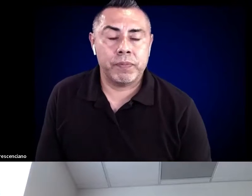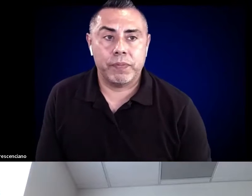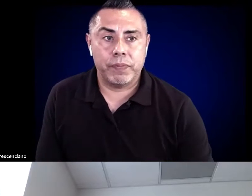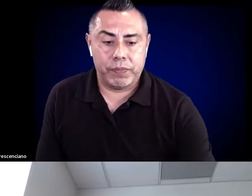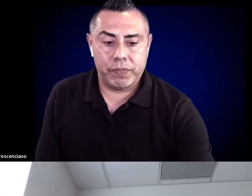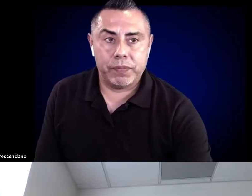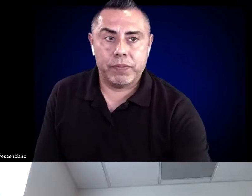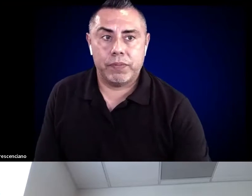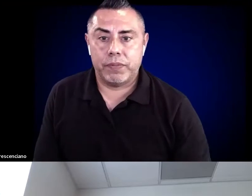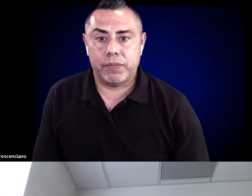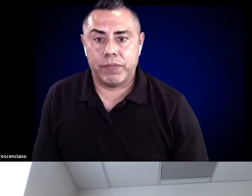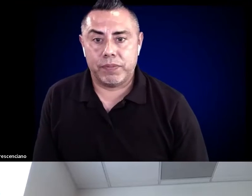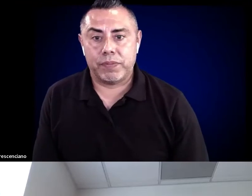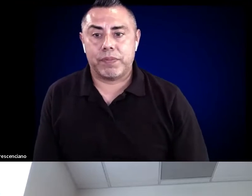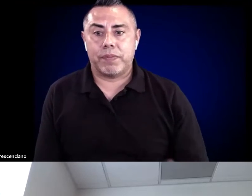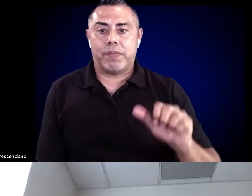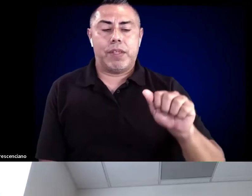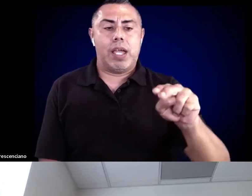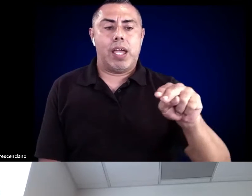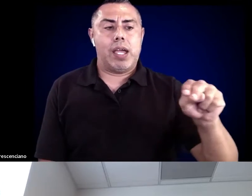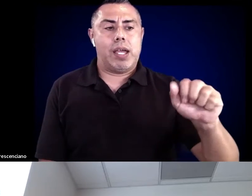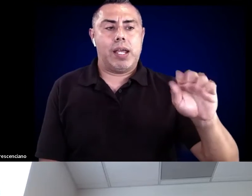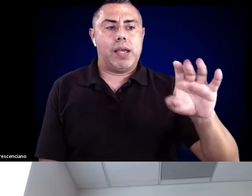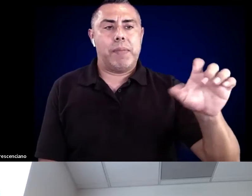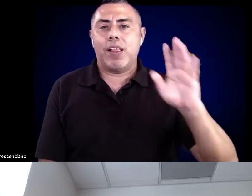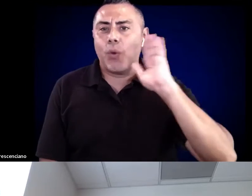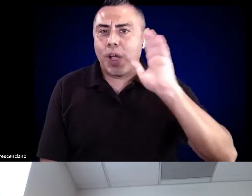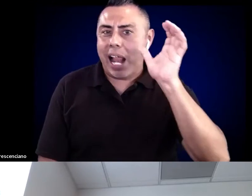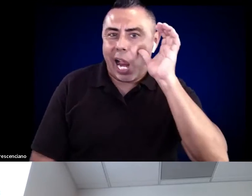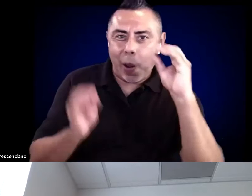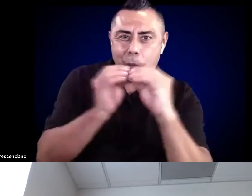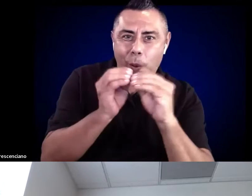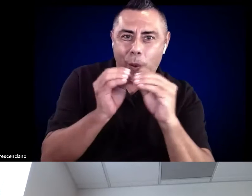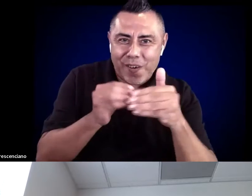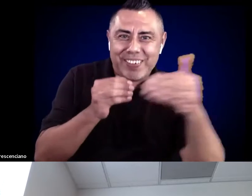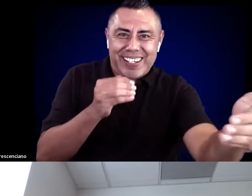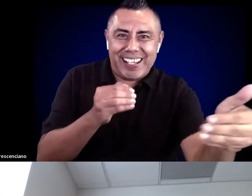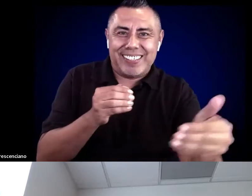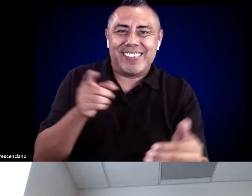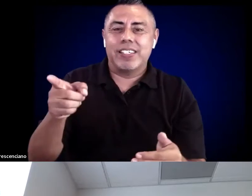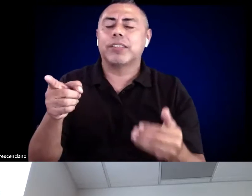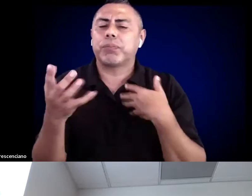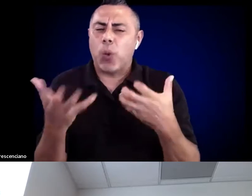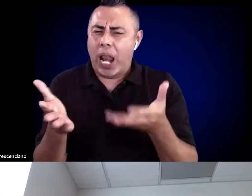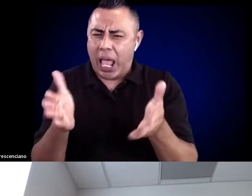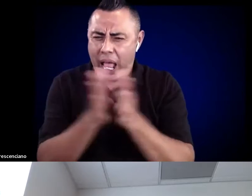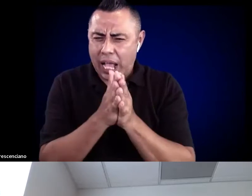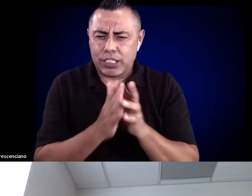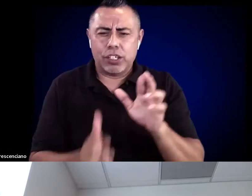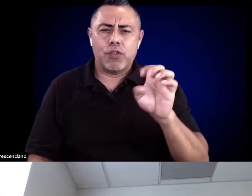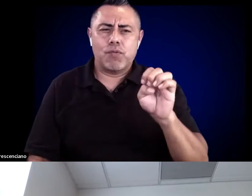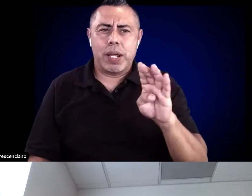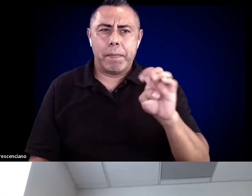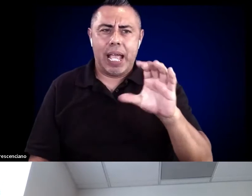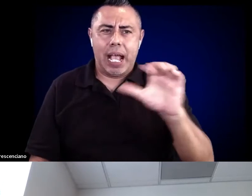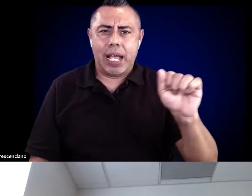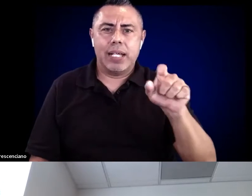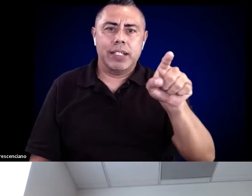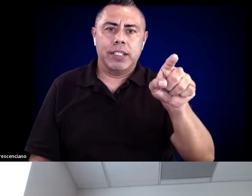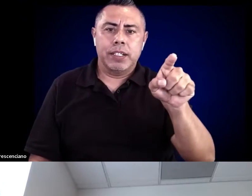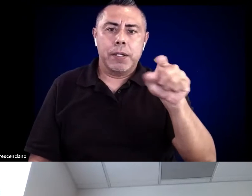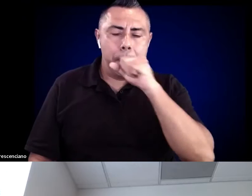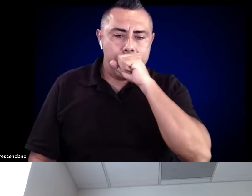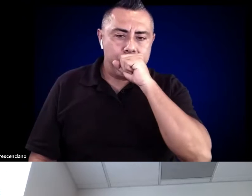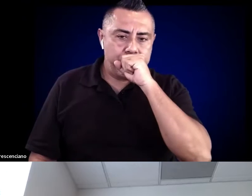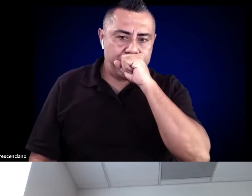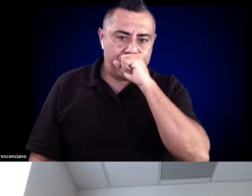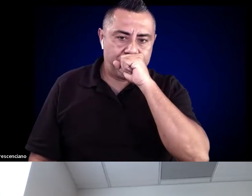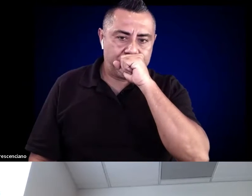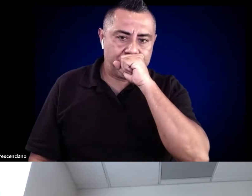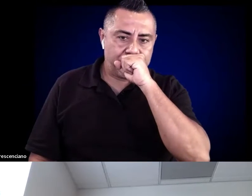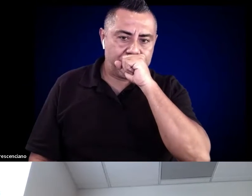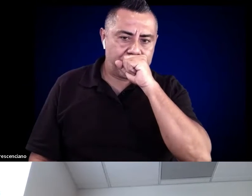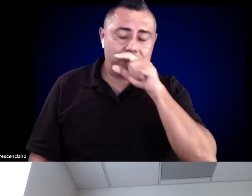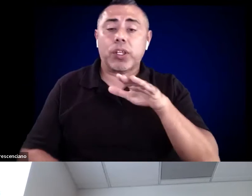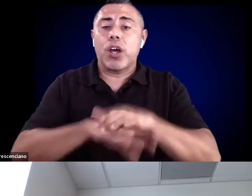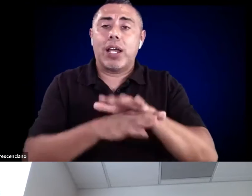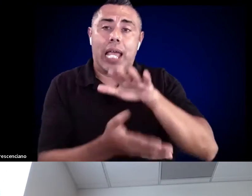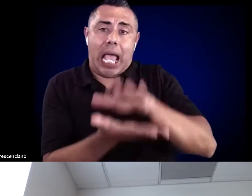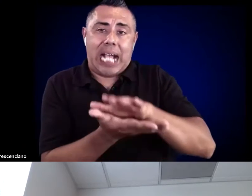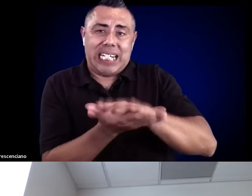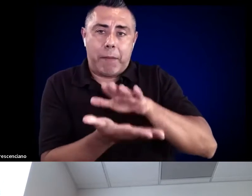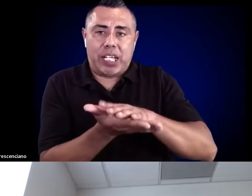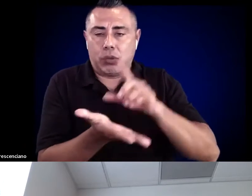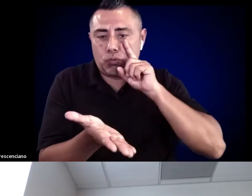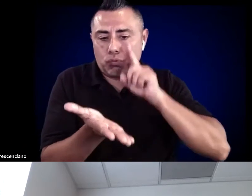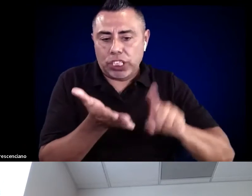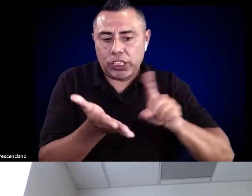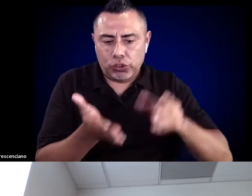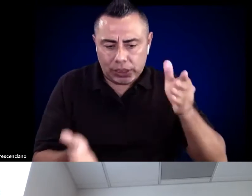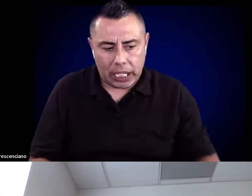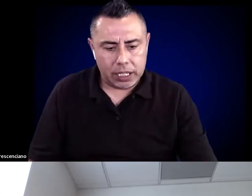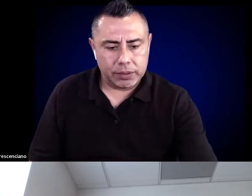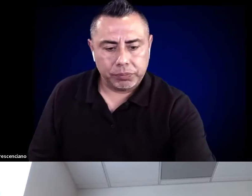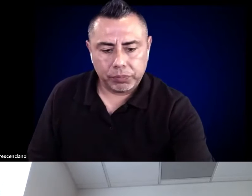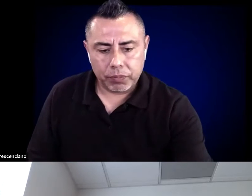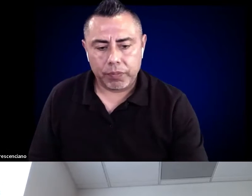Annabelle Lolinco (she/her): and we'll get uh we'll get to hear your thoughts on that and a little bit. I wanted to ask um Rebecca as well um from from the academic research side, and and talking about how you might